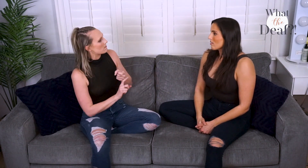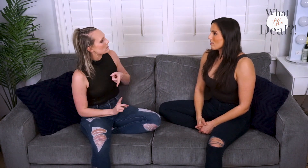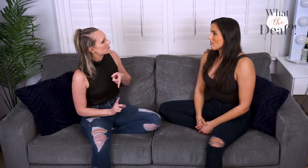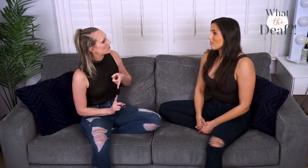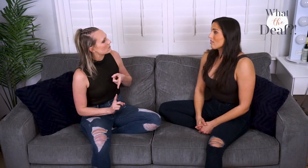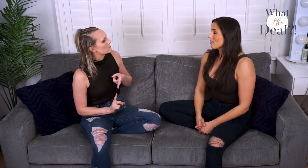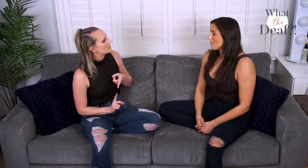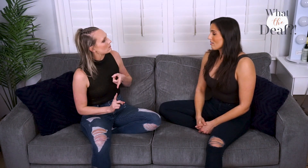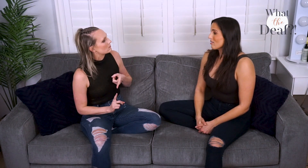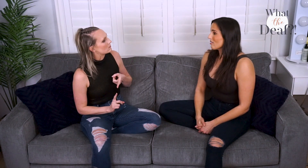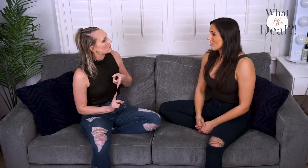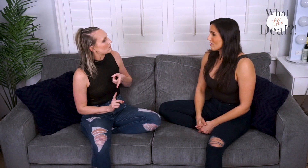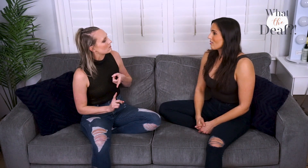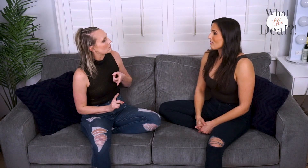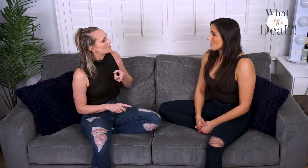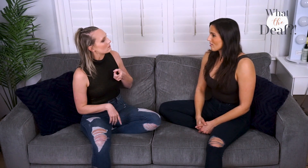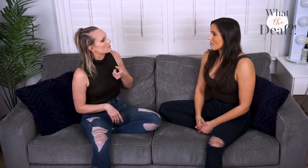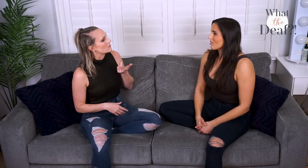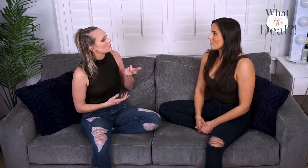or their jobs, careers.